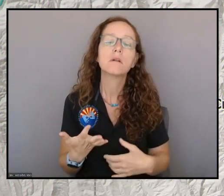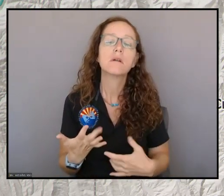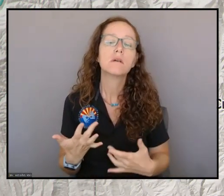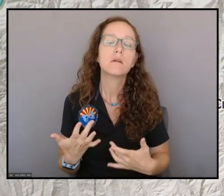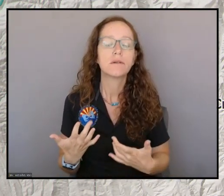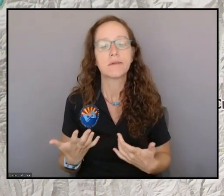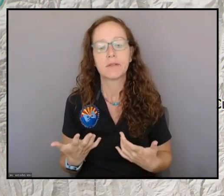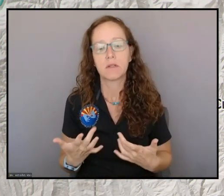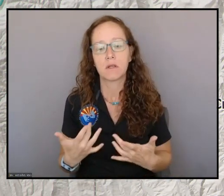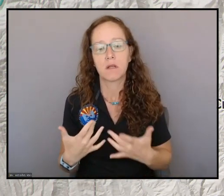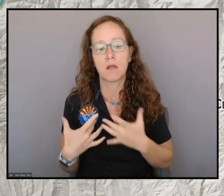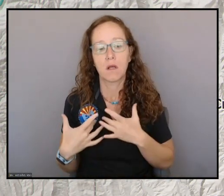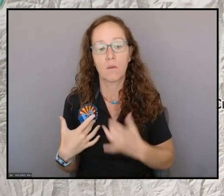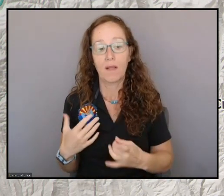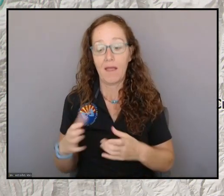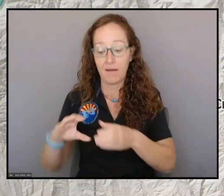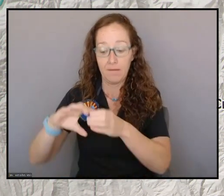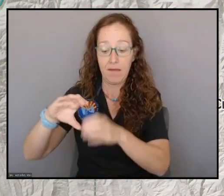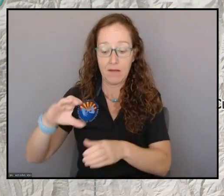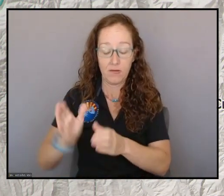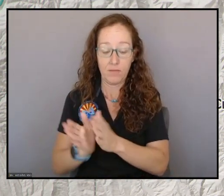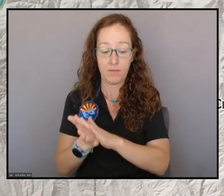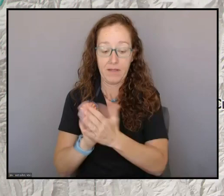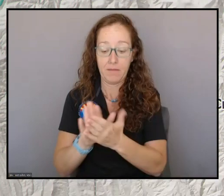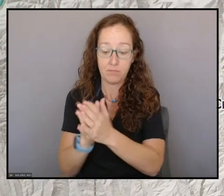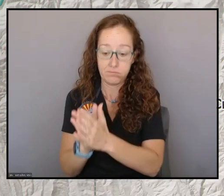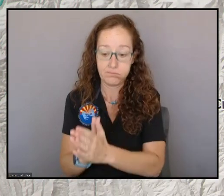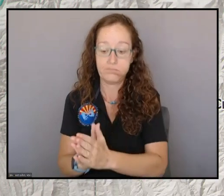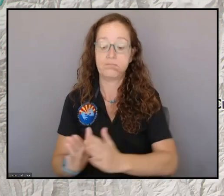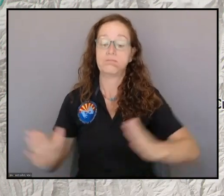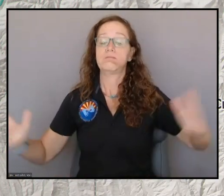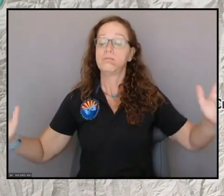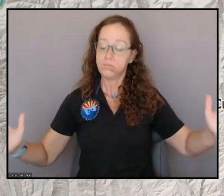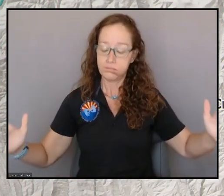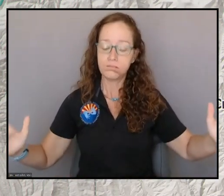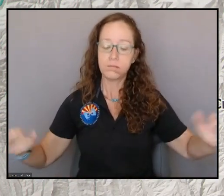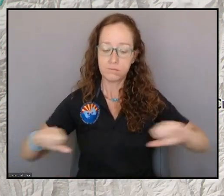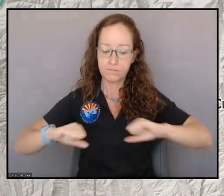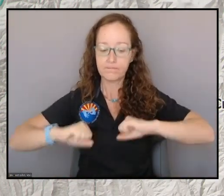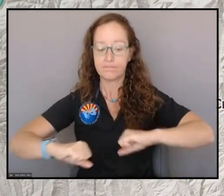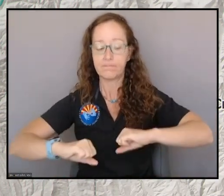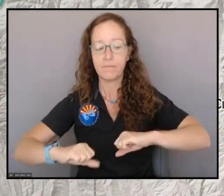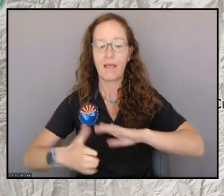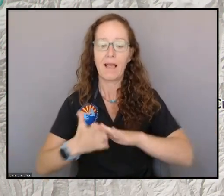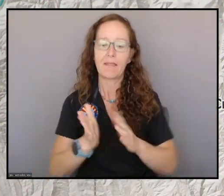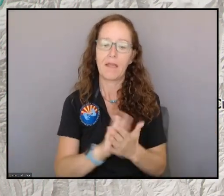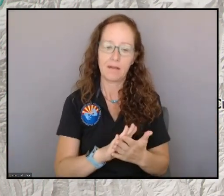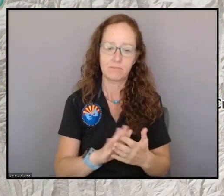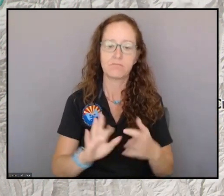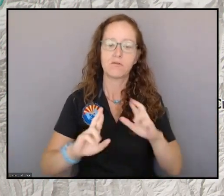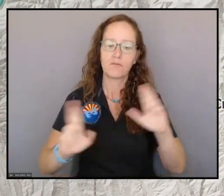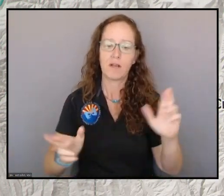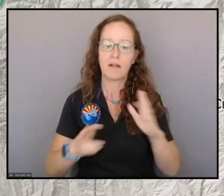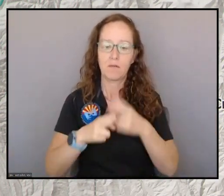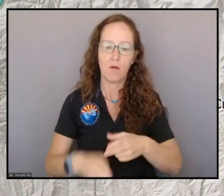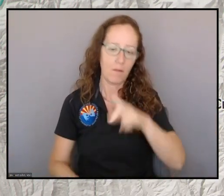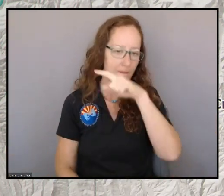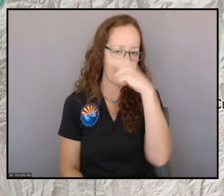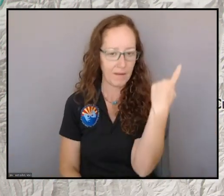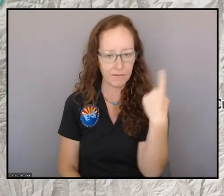those edges before we turn that line into the black line like you see over here in these areas. Coming around the